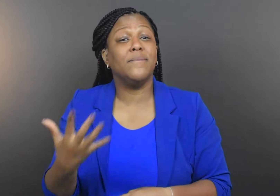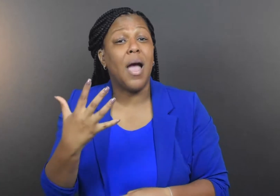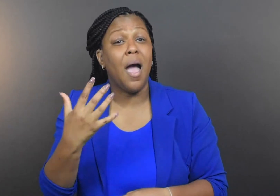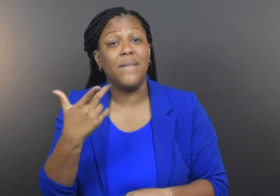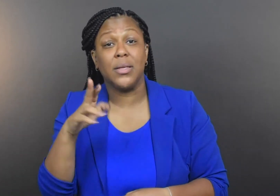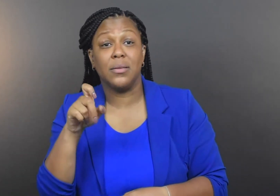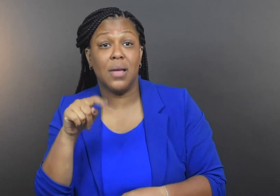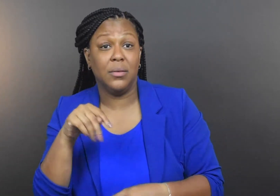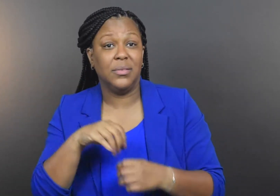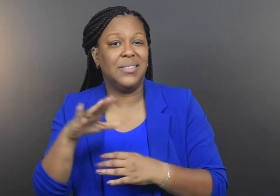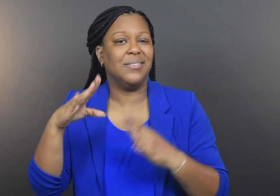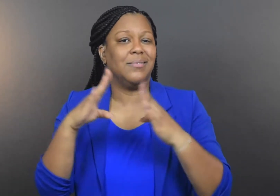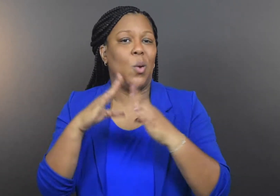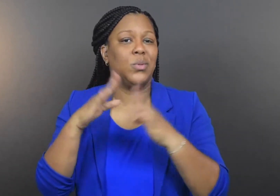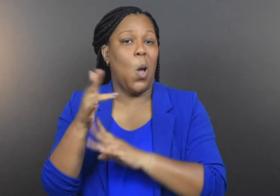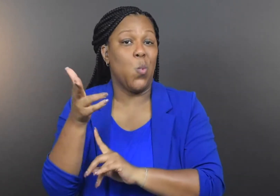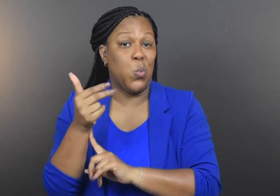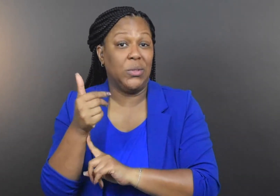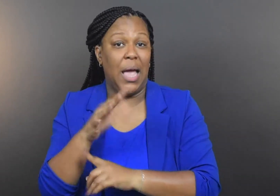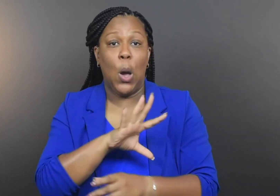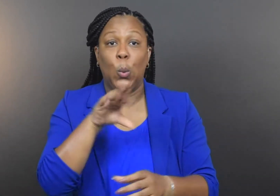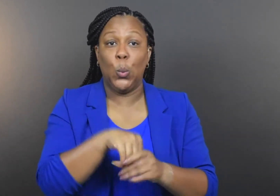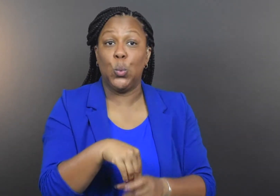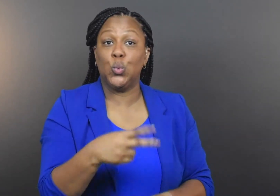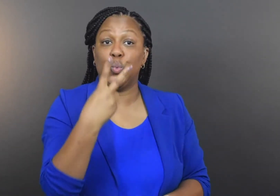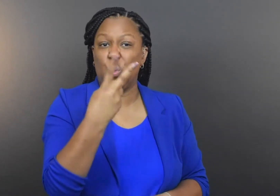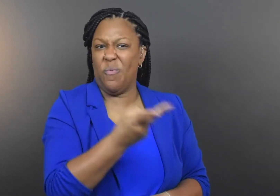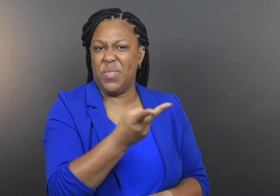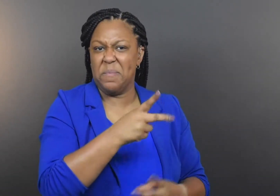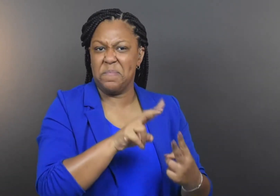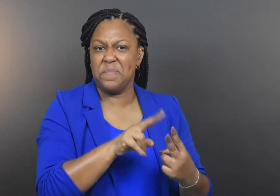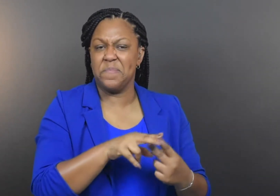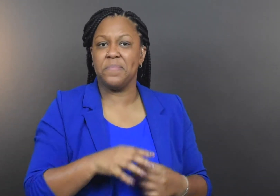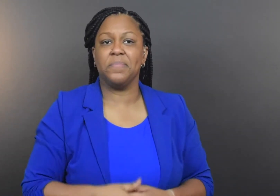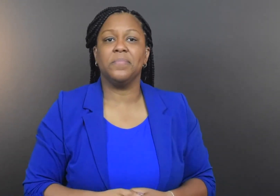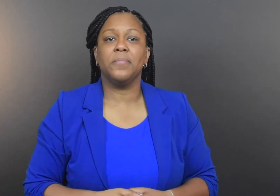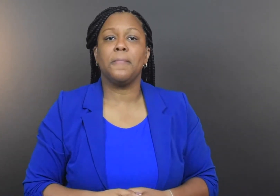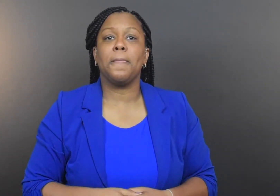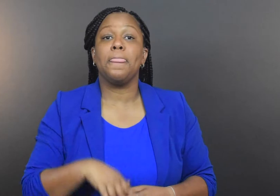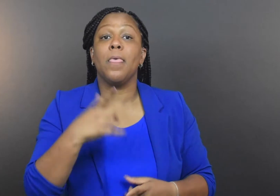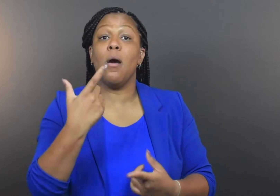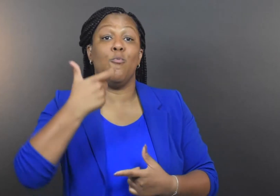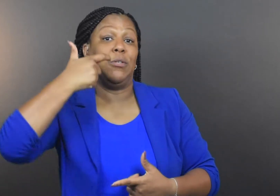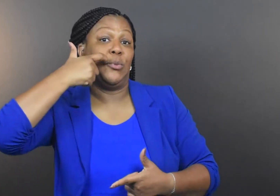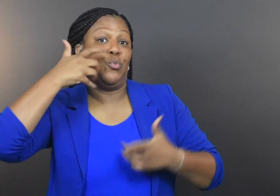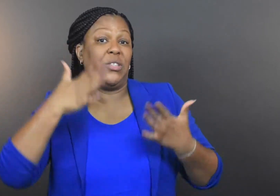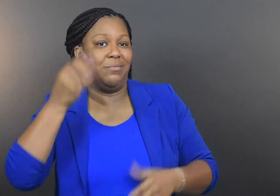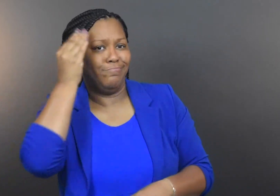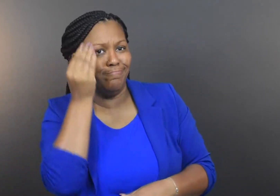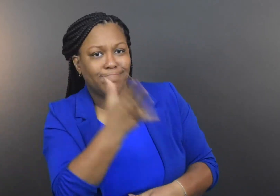There were only five guests in their downtown hotel—including the two of them. The receptionist